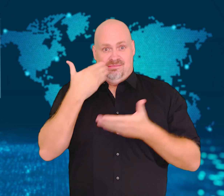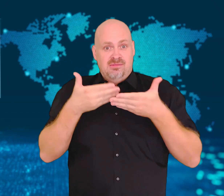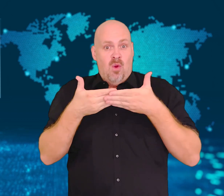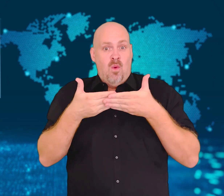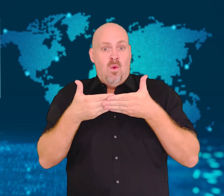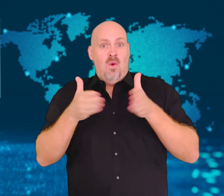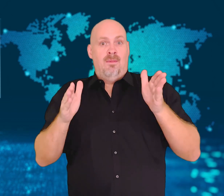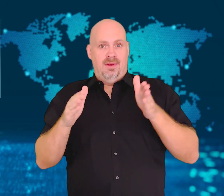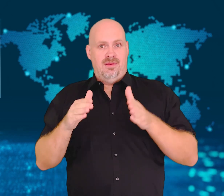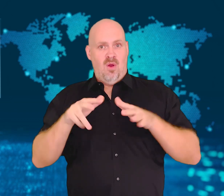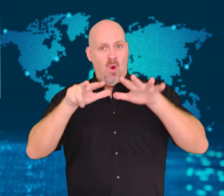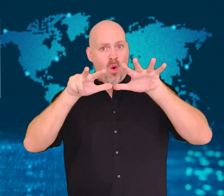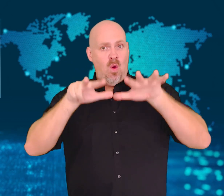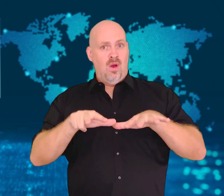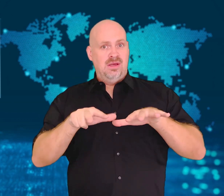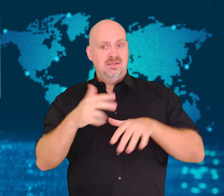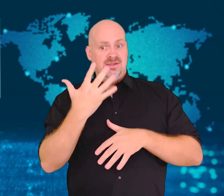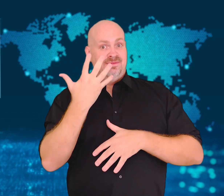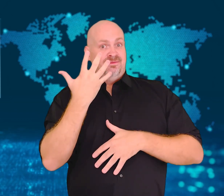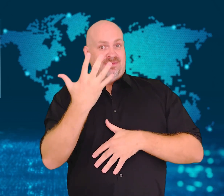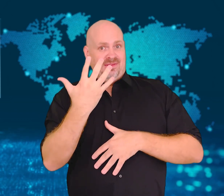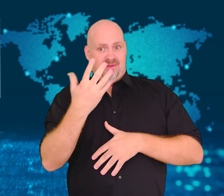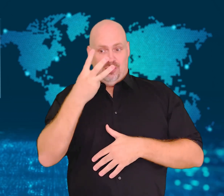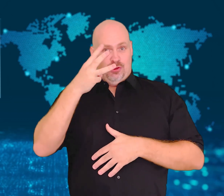after reopening on August 5th.